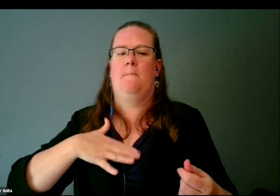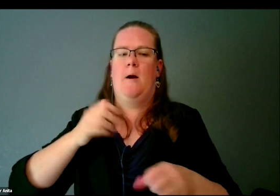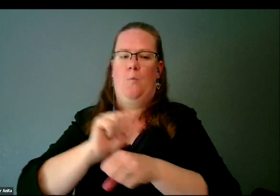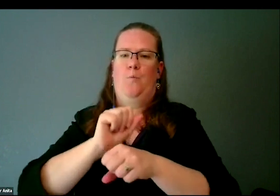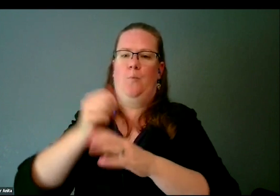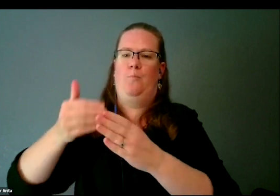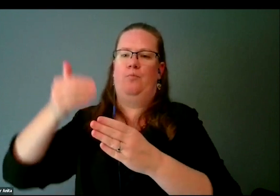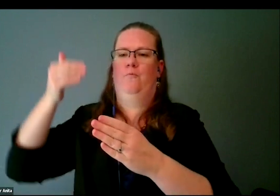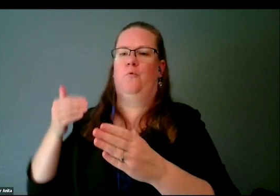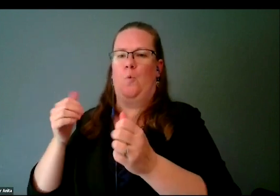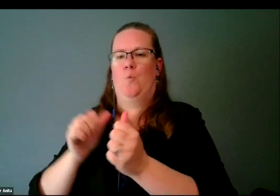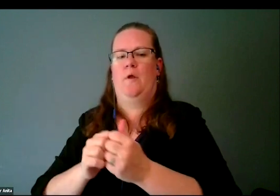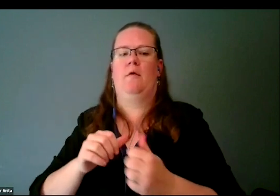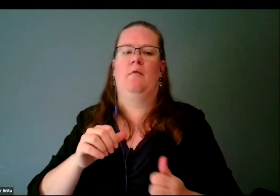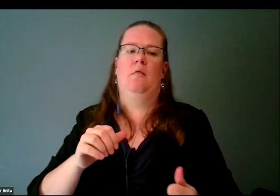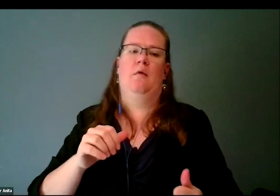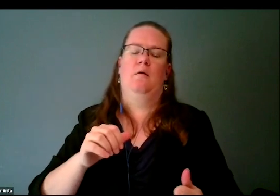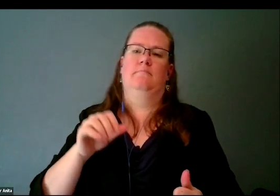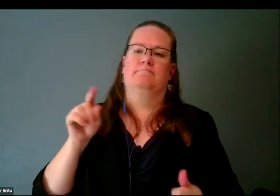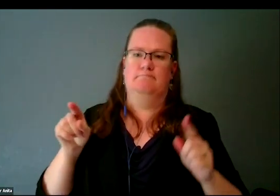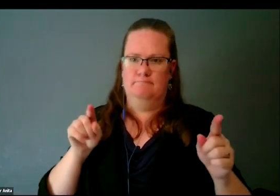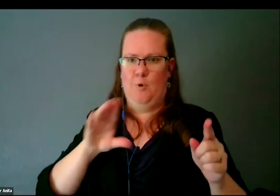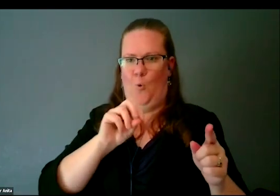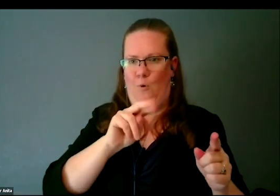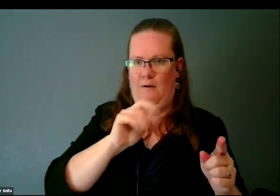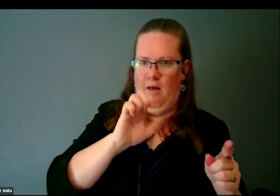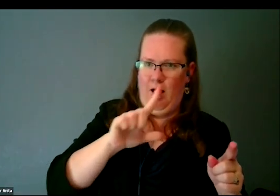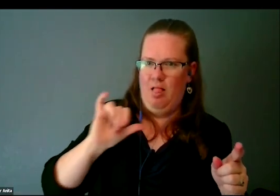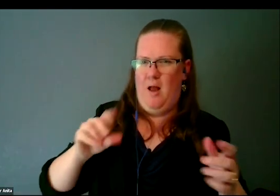Project with Portland State and Cornell and thinking about